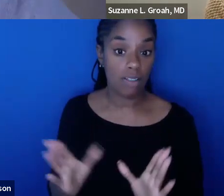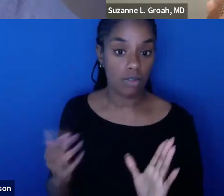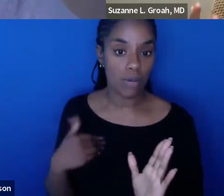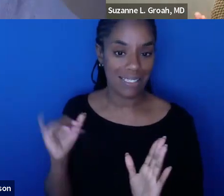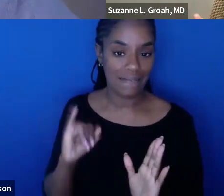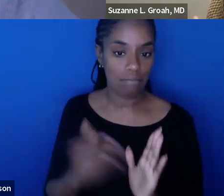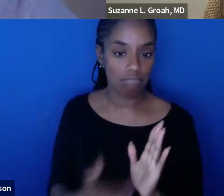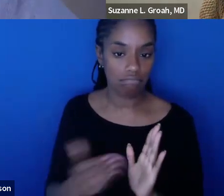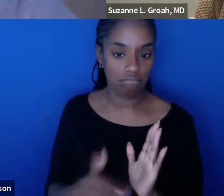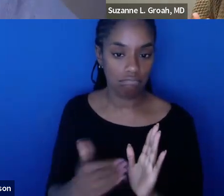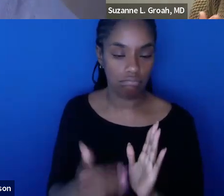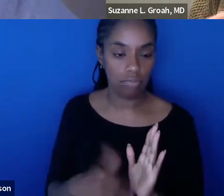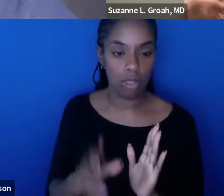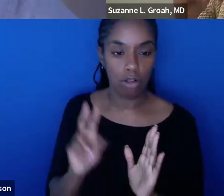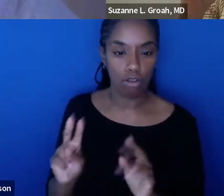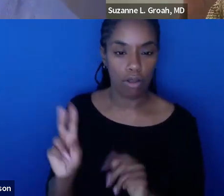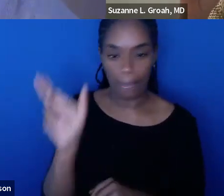Look at the bugs that are probably causing the problem and they can